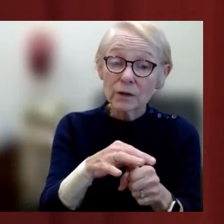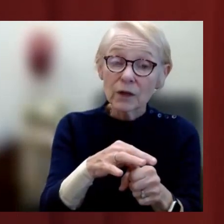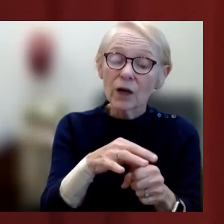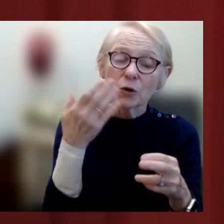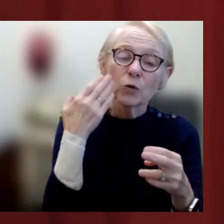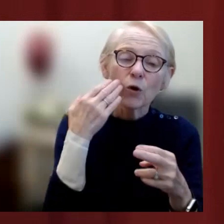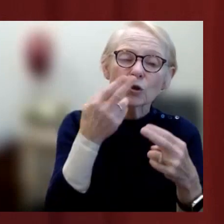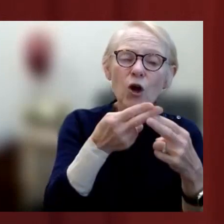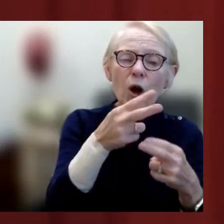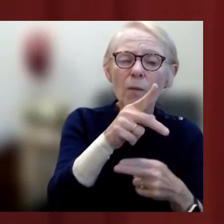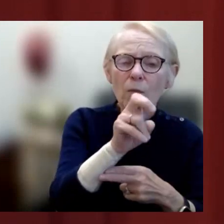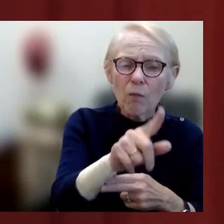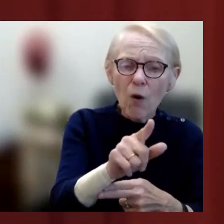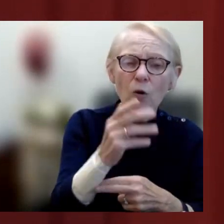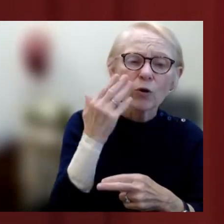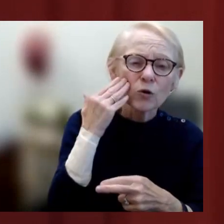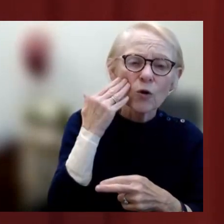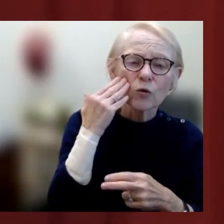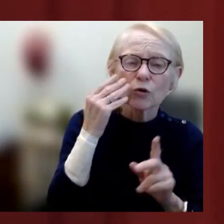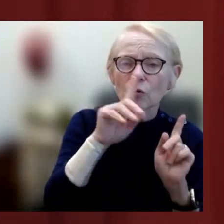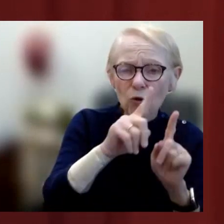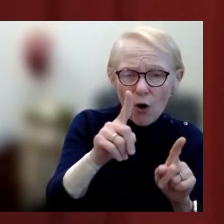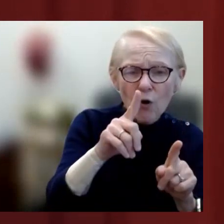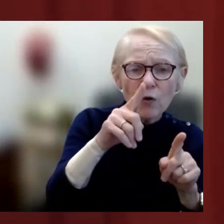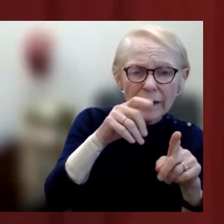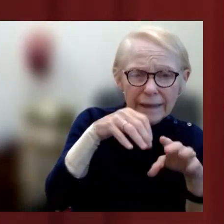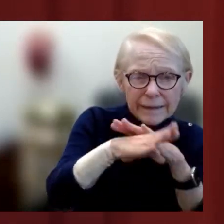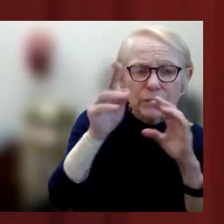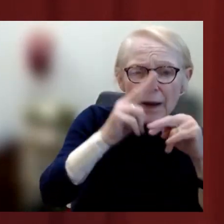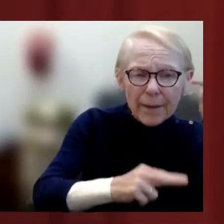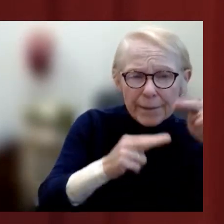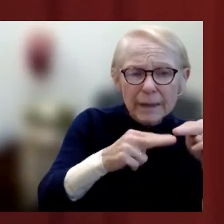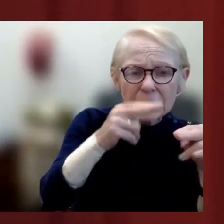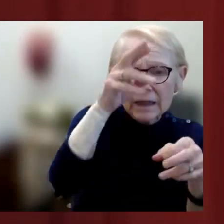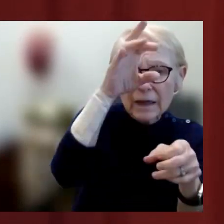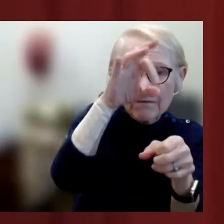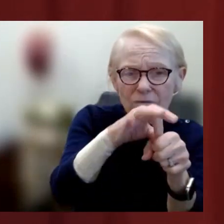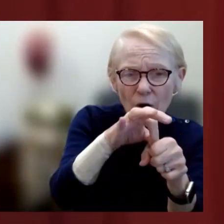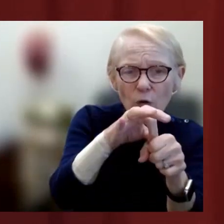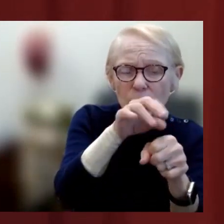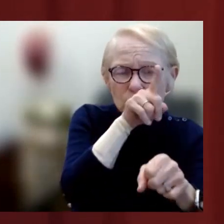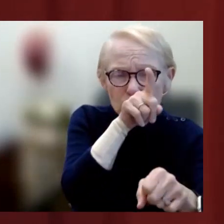other options for voting that people not just the disability Community but everybody what are